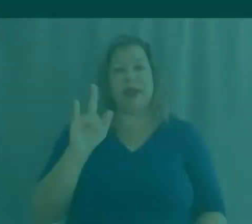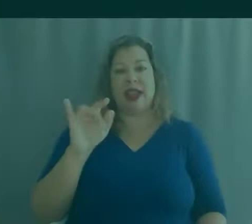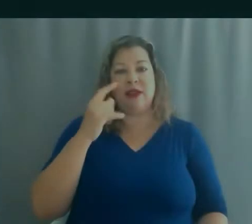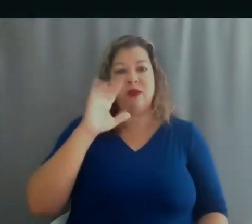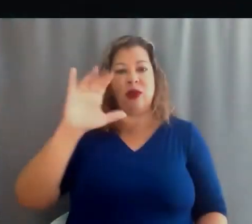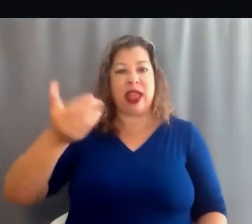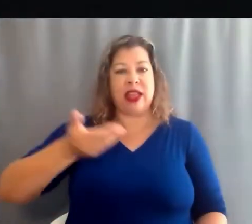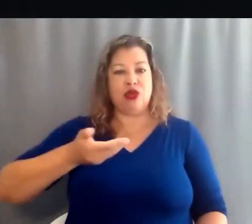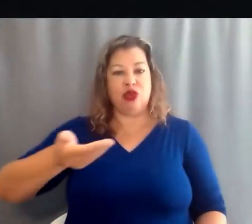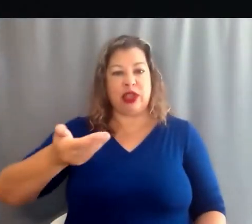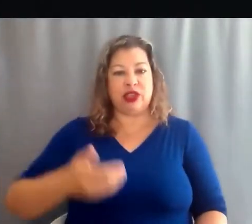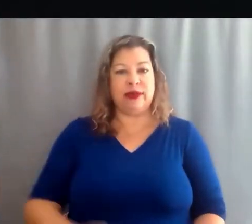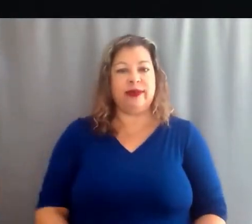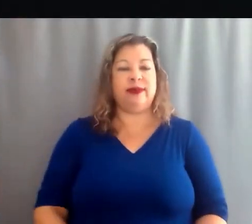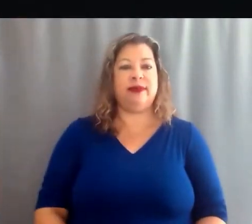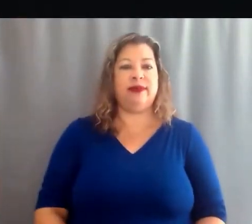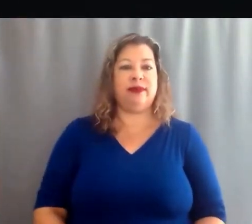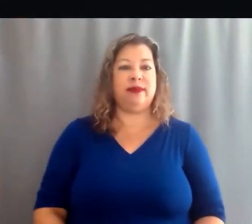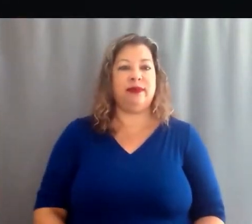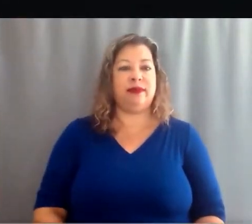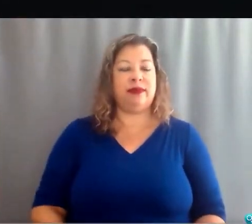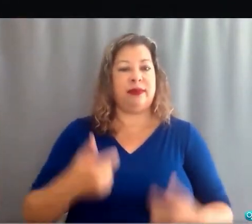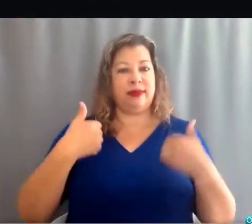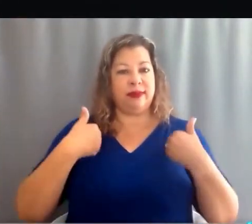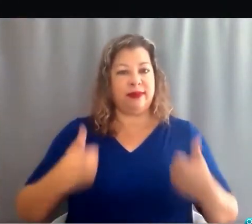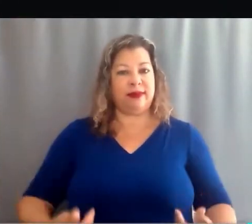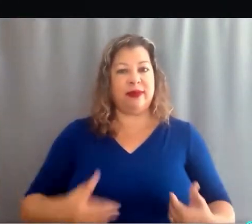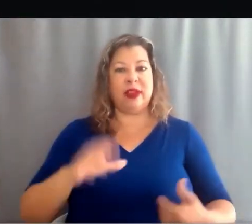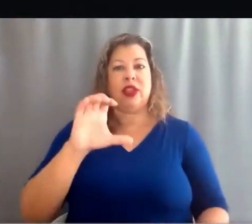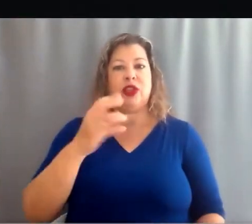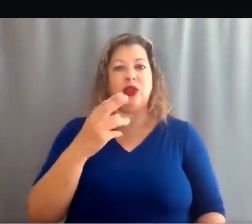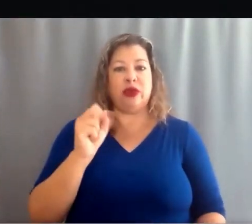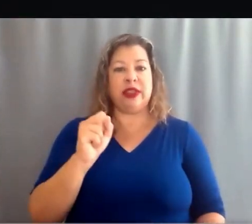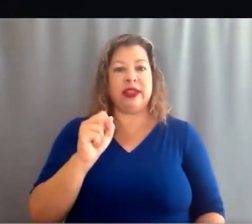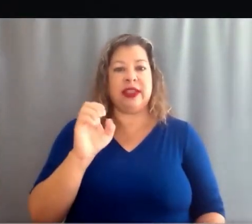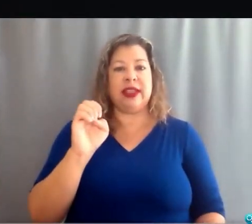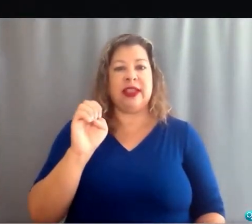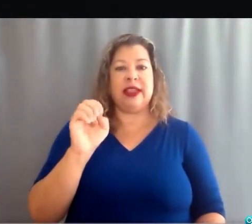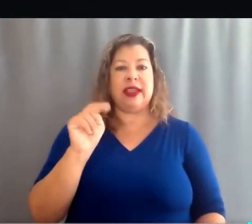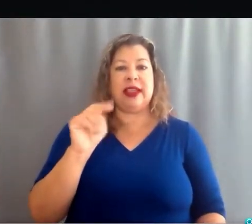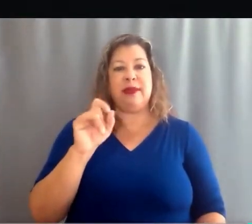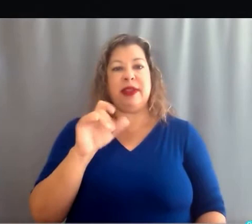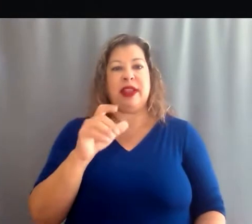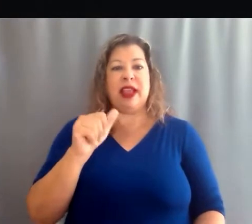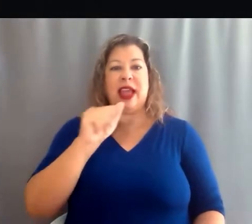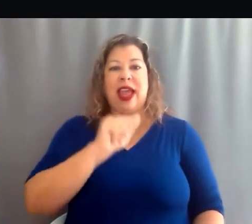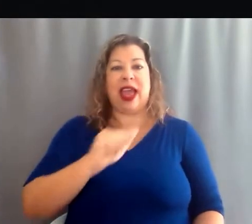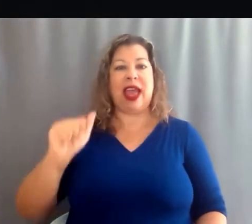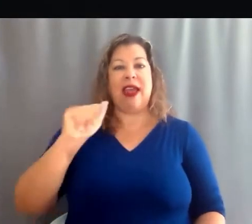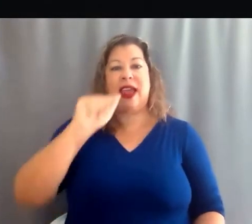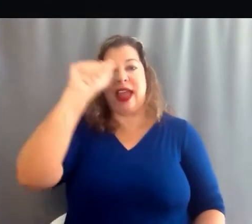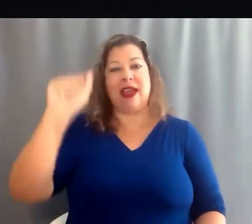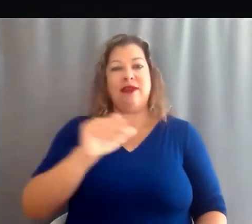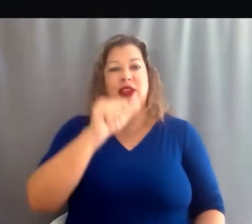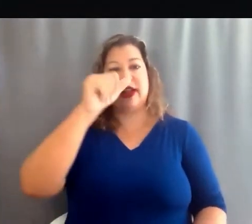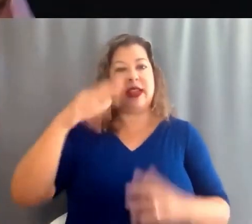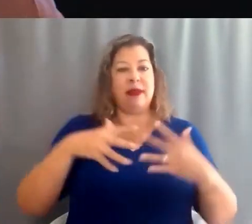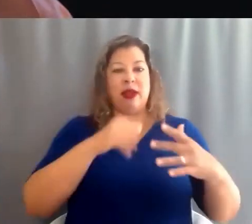I am Chris Emdin. I'm an African American man with a beard, I am wearing a white hat, with a blue band on it.